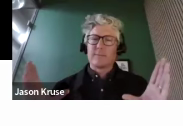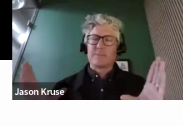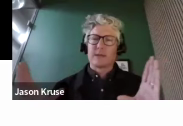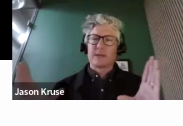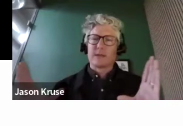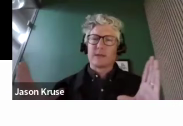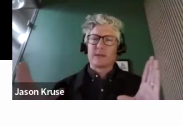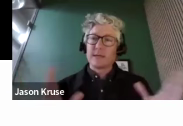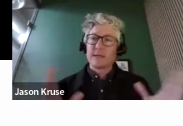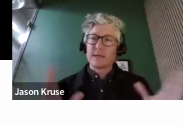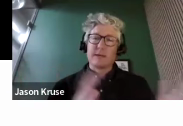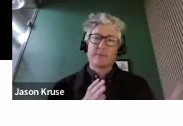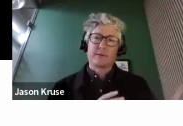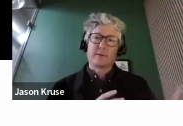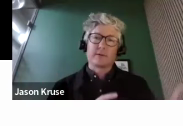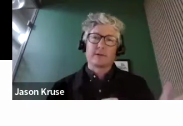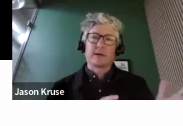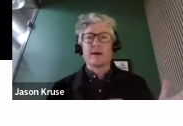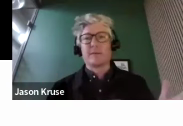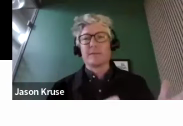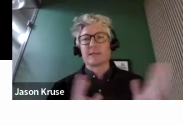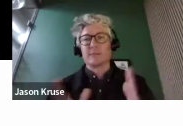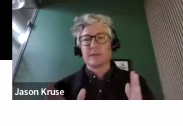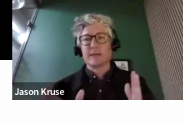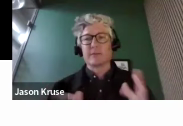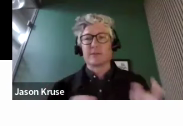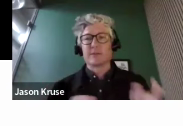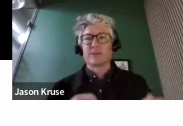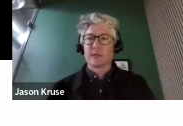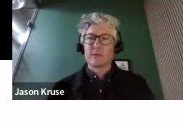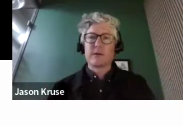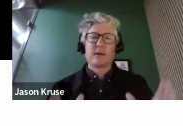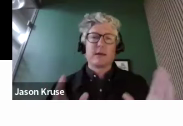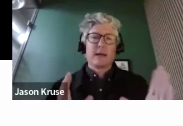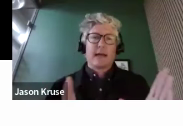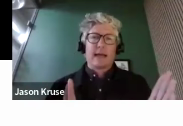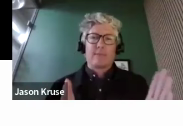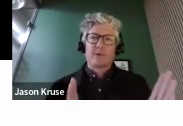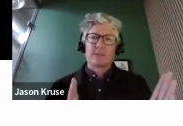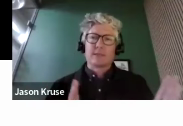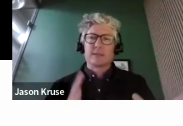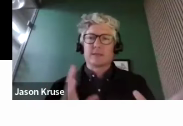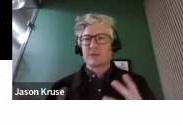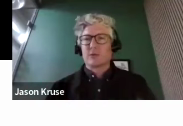with the option of a sliding door, which is better for accessibility versus a swing door